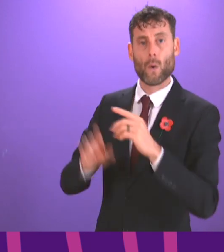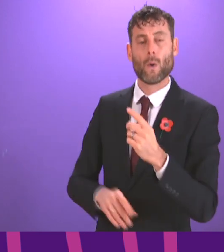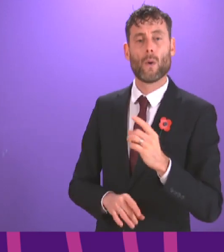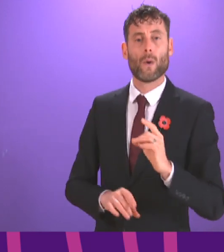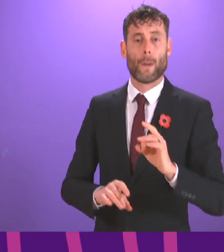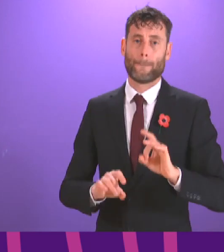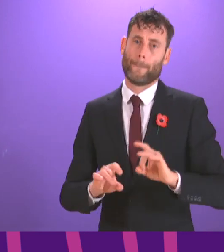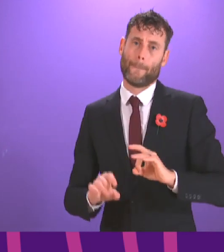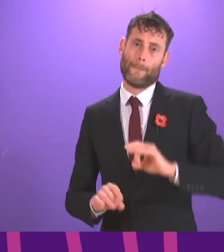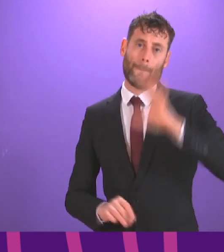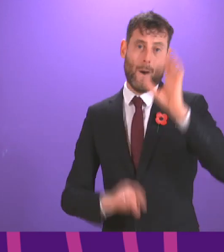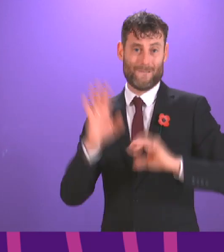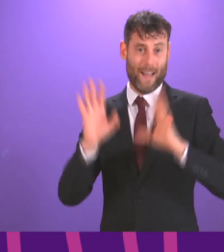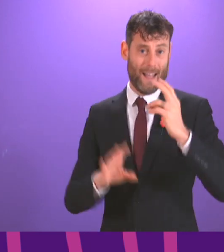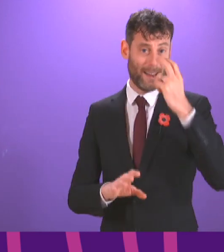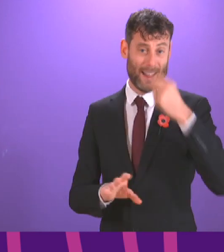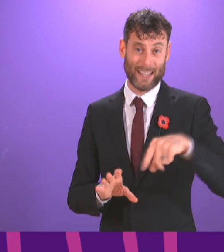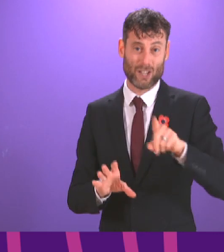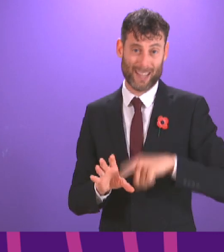Like so many other things, bonfire night will look very different this year. Many traditional